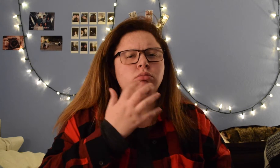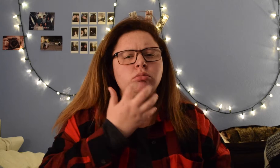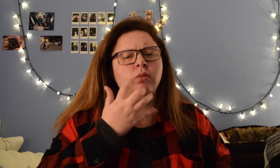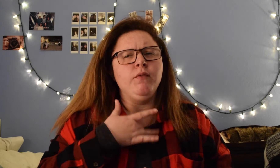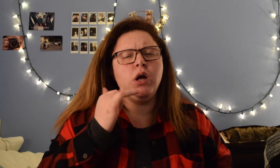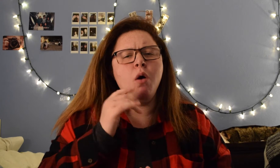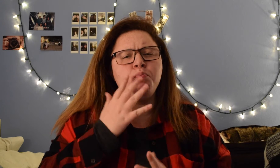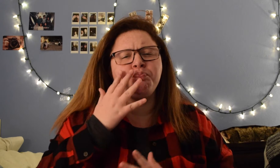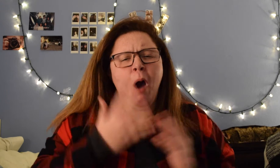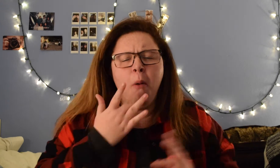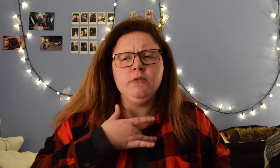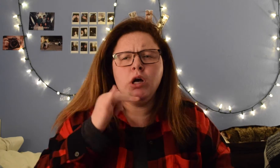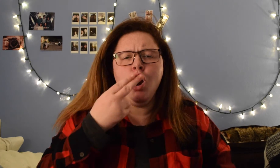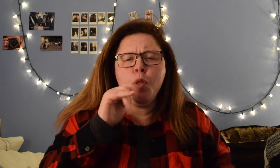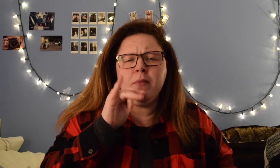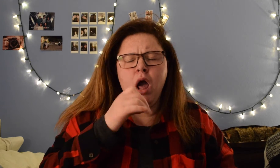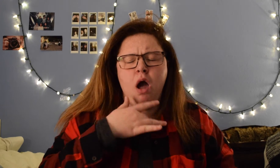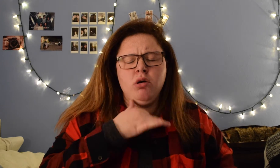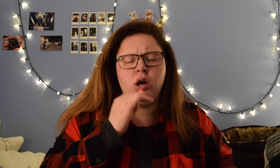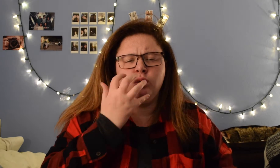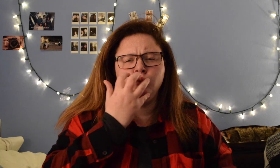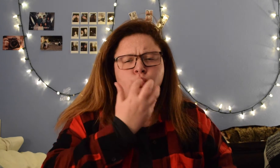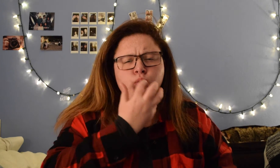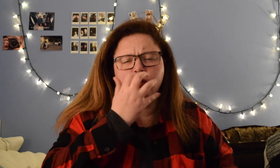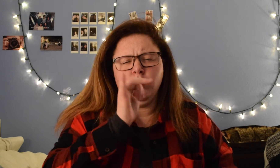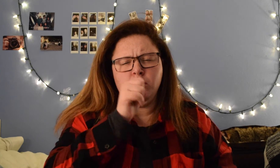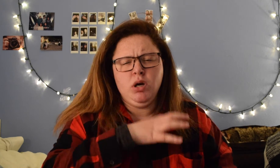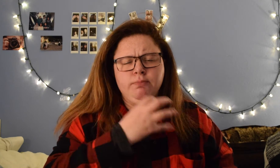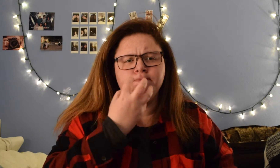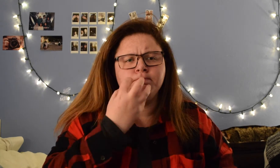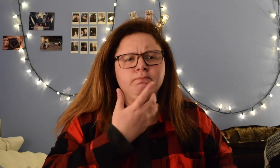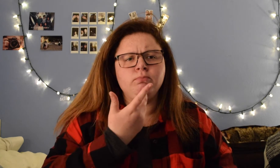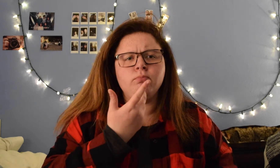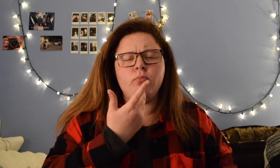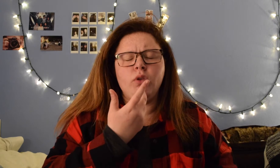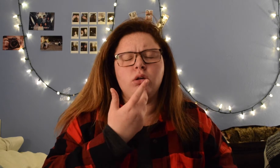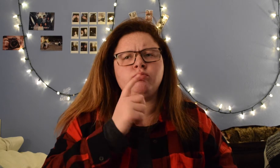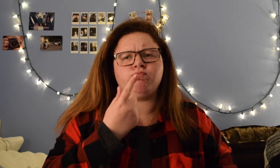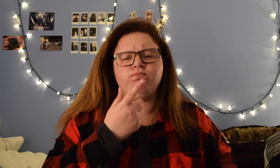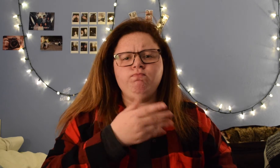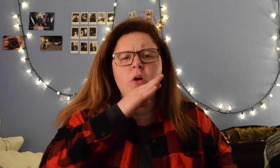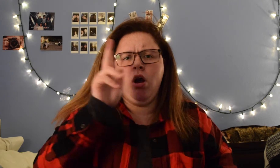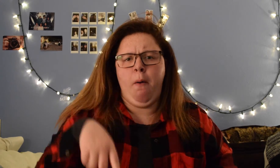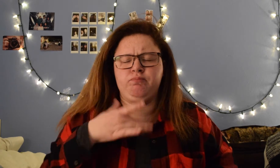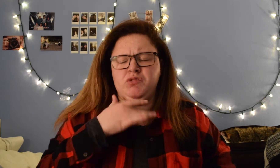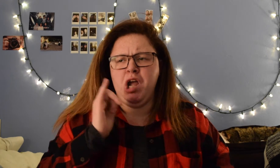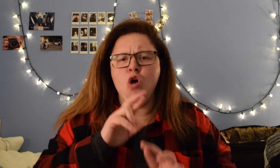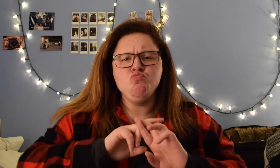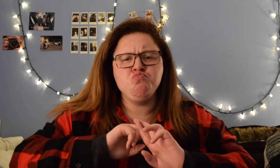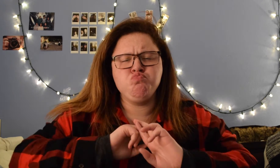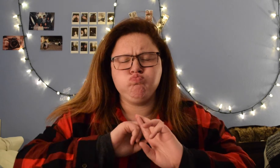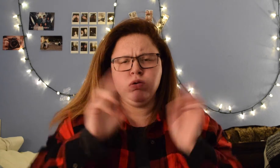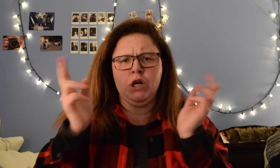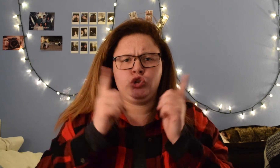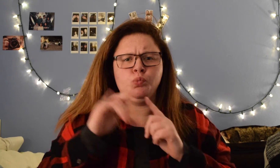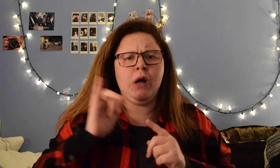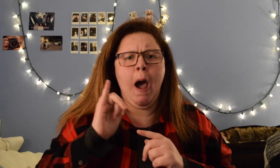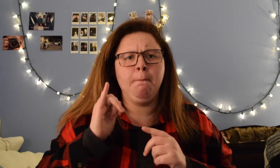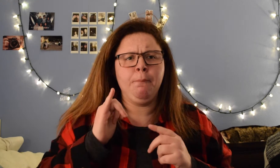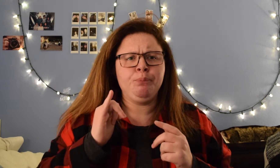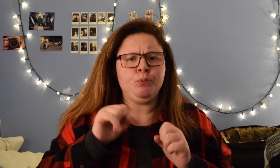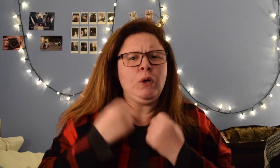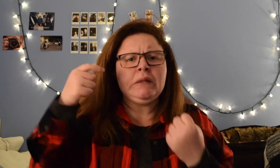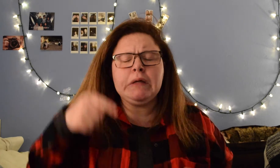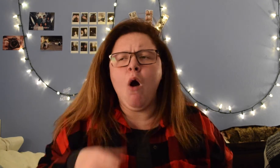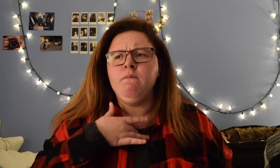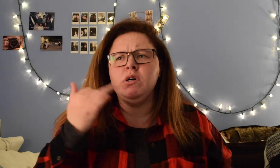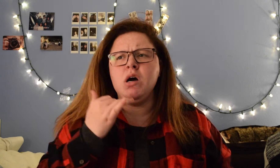I was so embarrassed, humiliated. He was just wow... I was so fed up. I was ready to break down